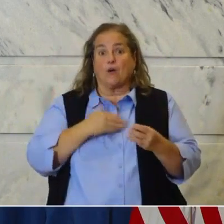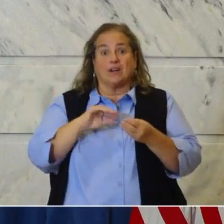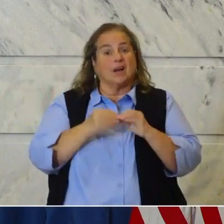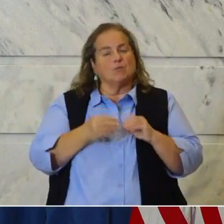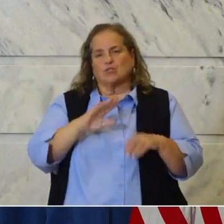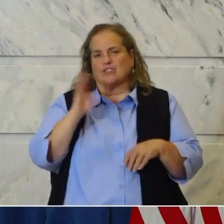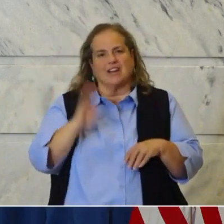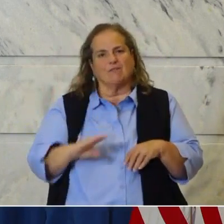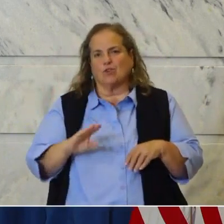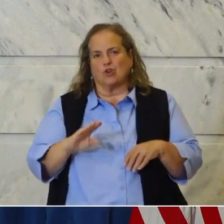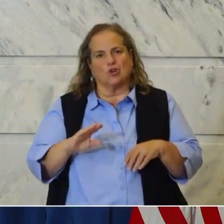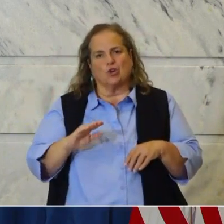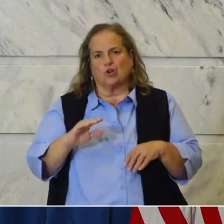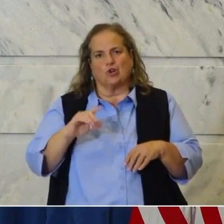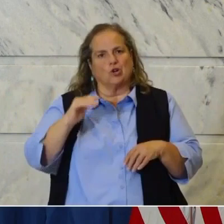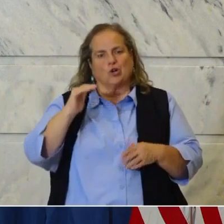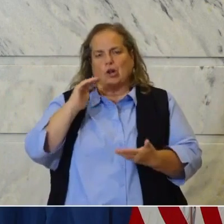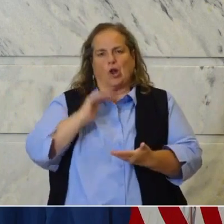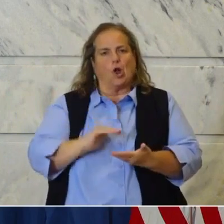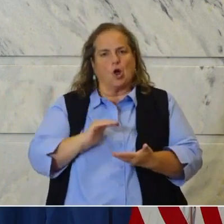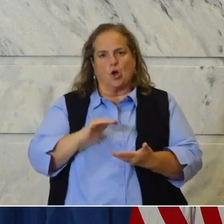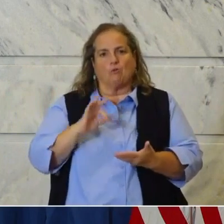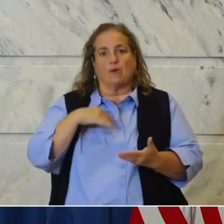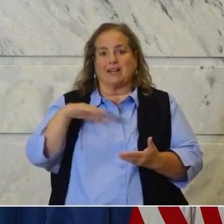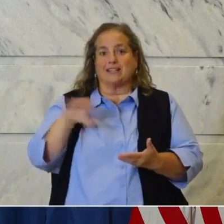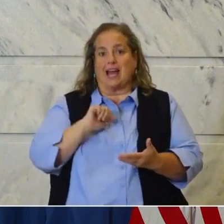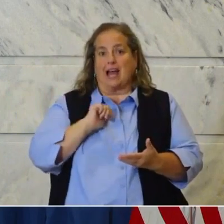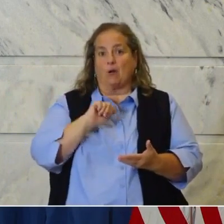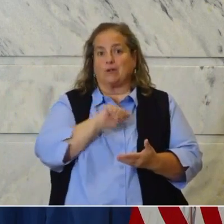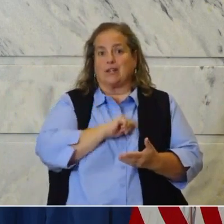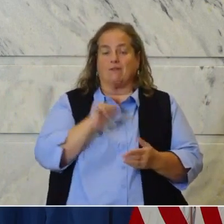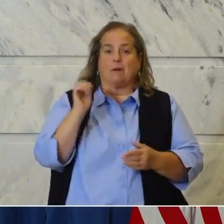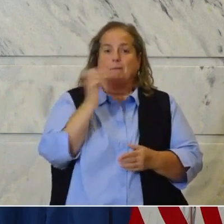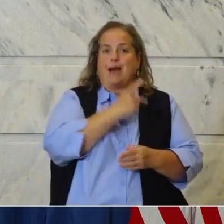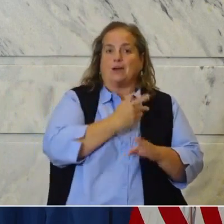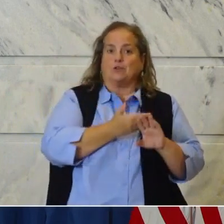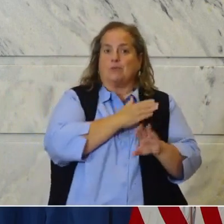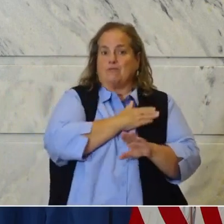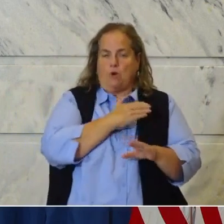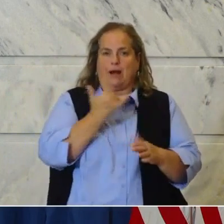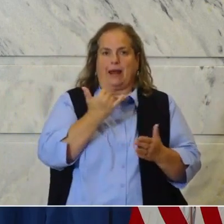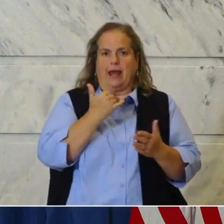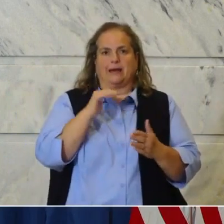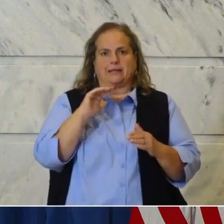month or even to and then they grow as what we have right now are very few